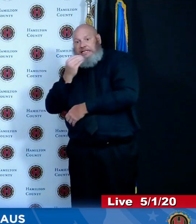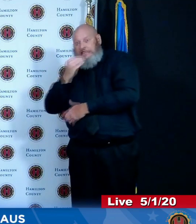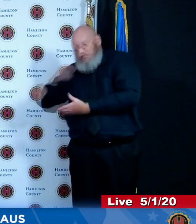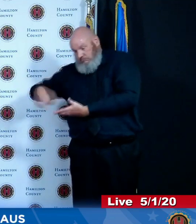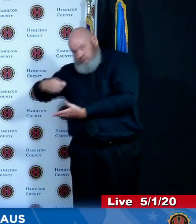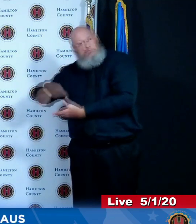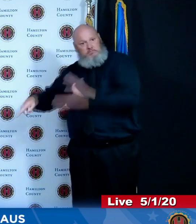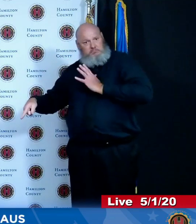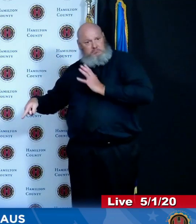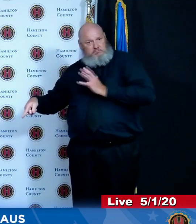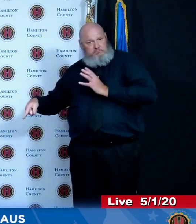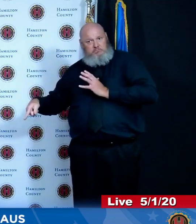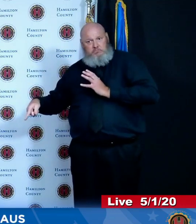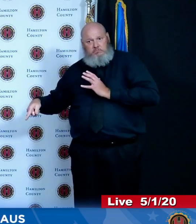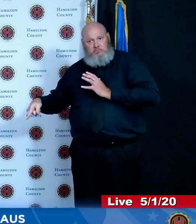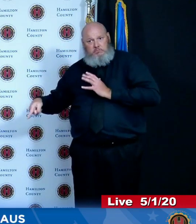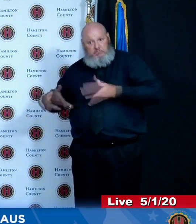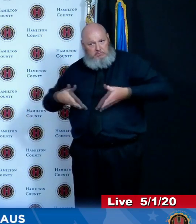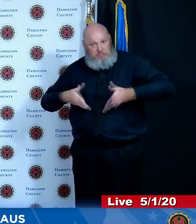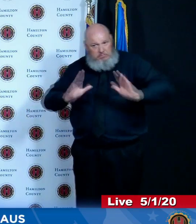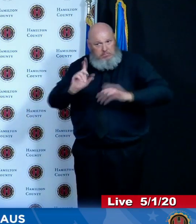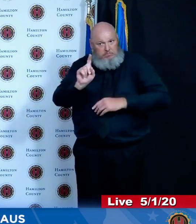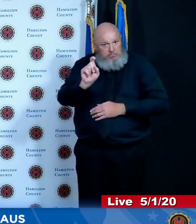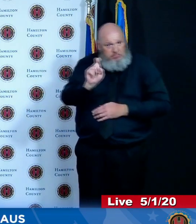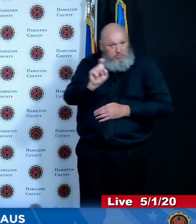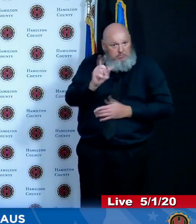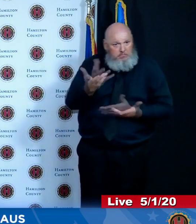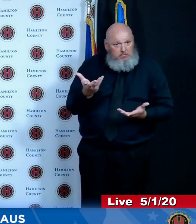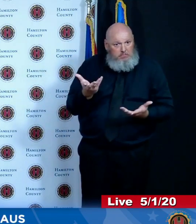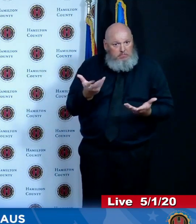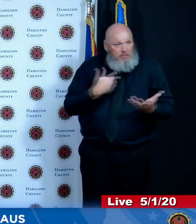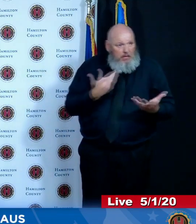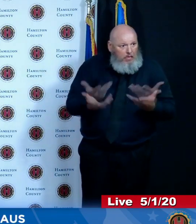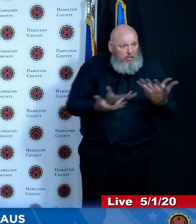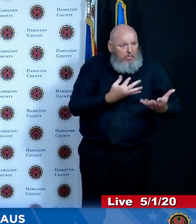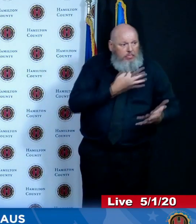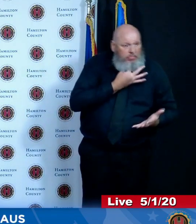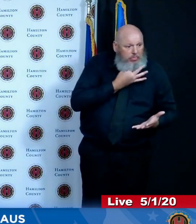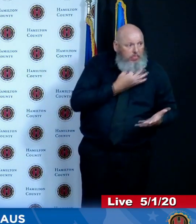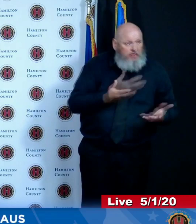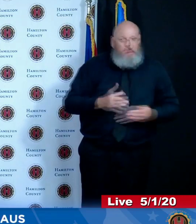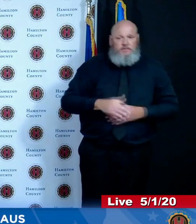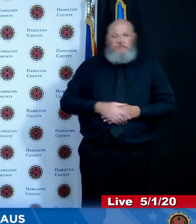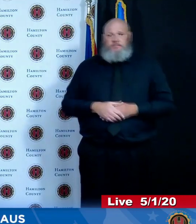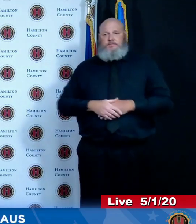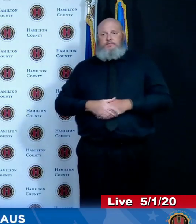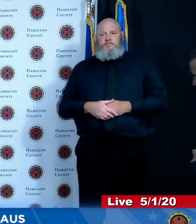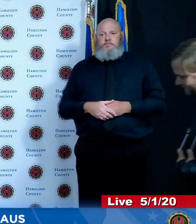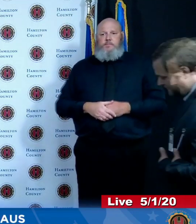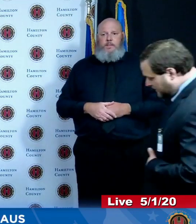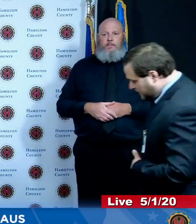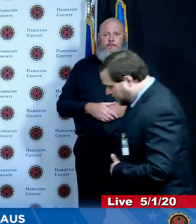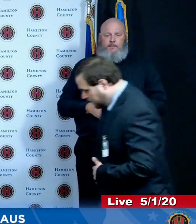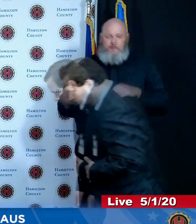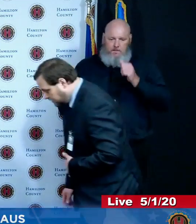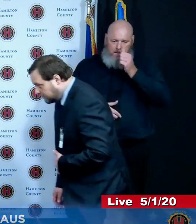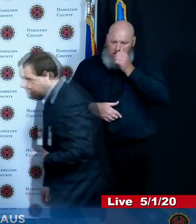allowed I think you know we're trying to think of creative ways to do this so your response to that please